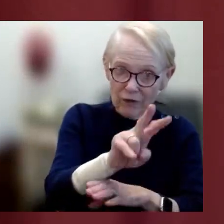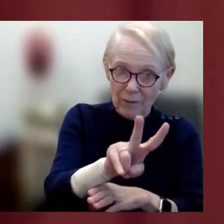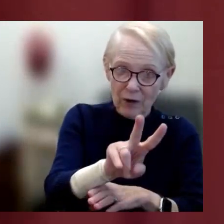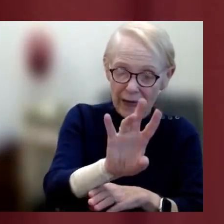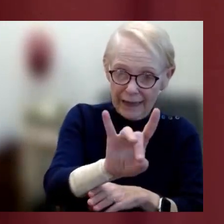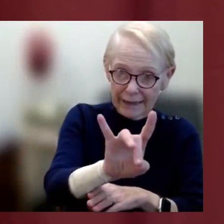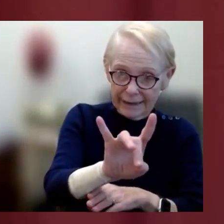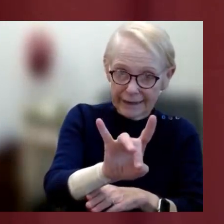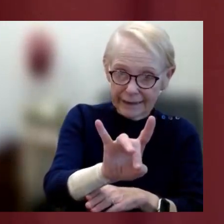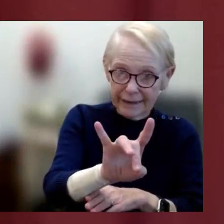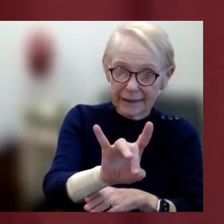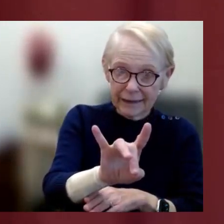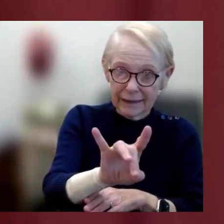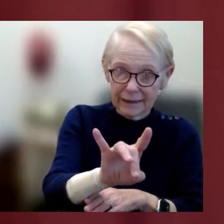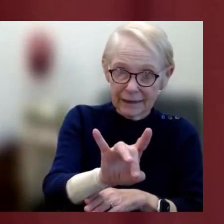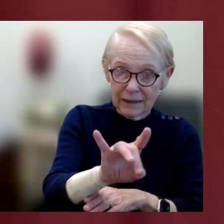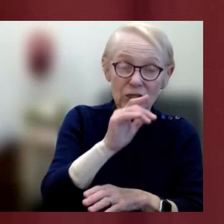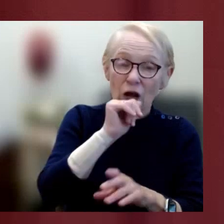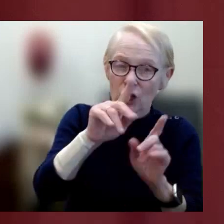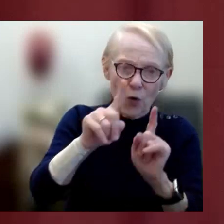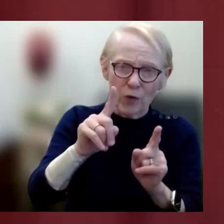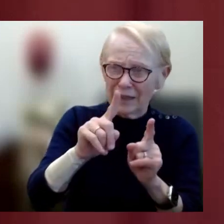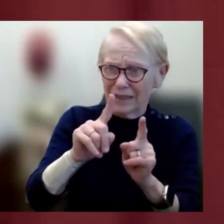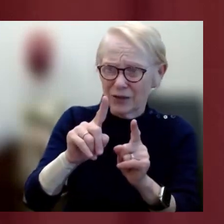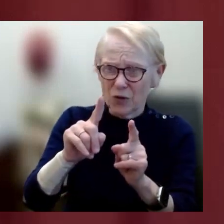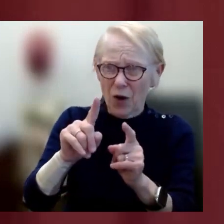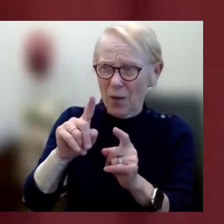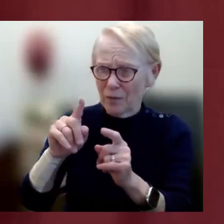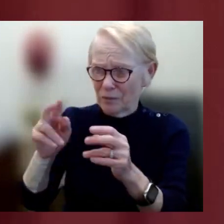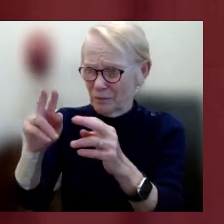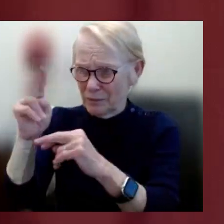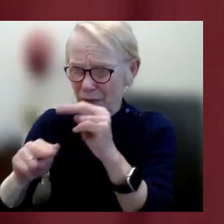in person you're not naturally going to a crowded polling place uh which for some people you know